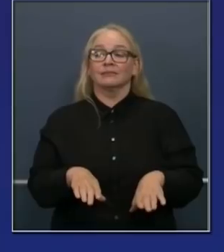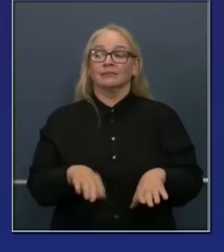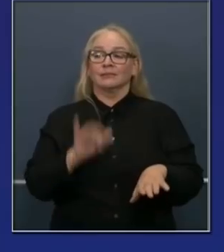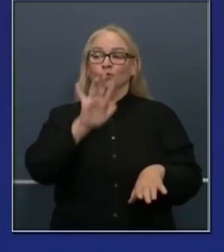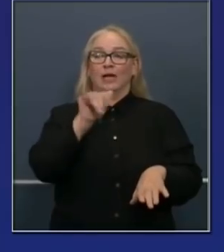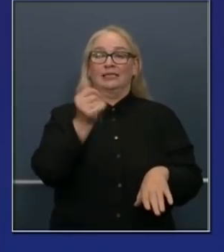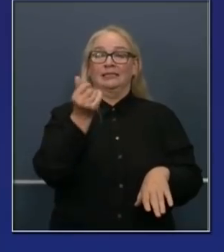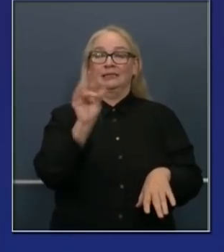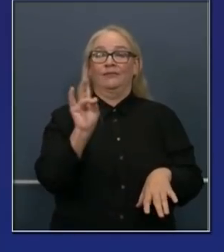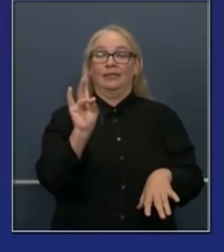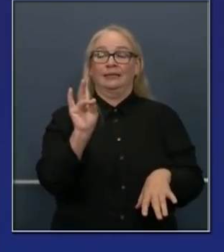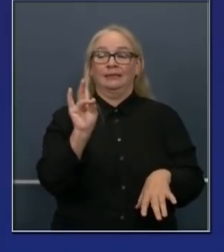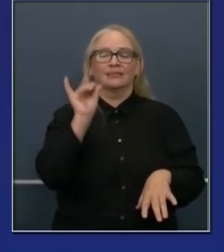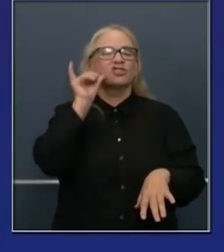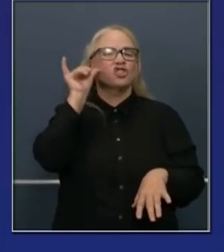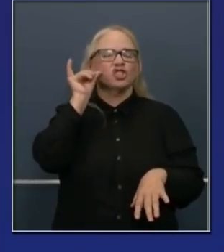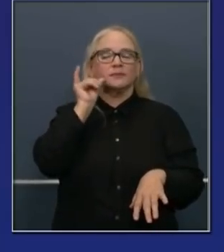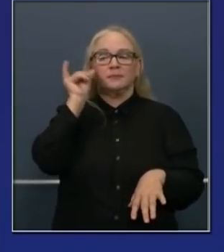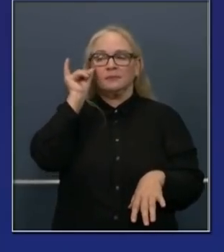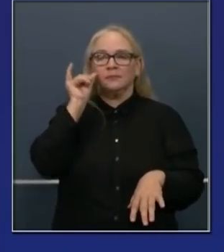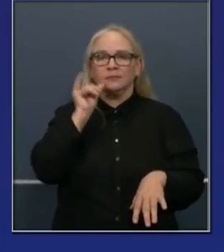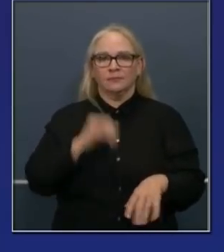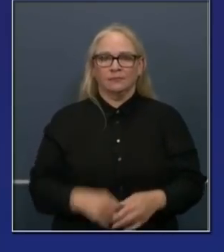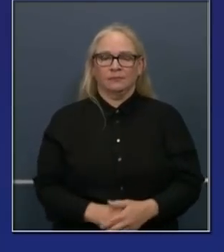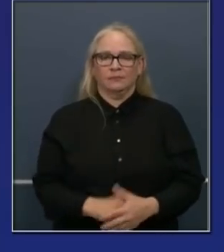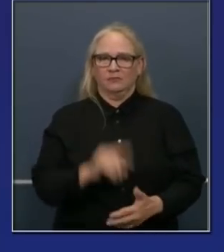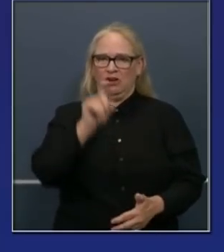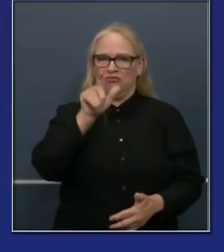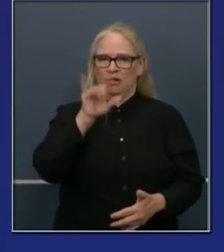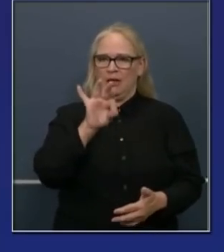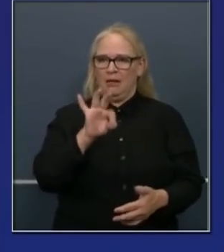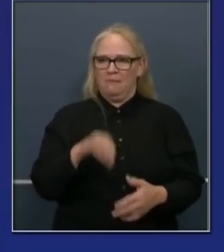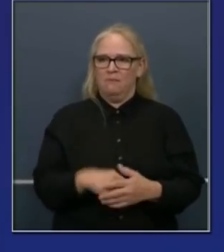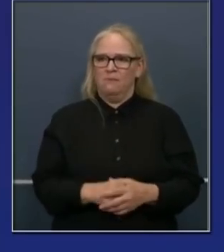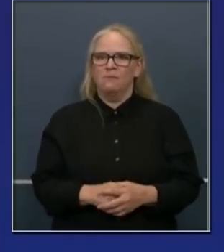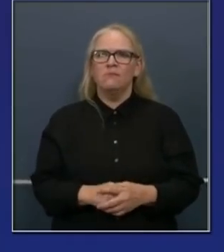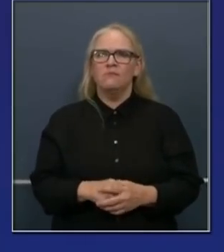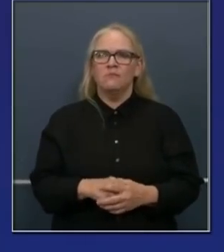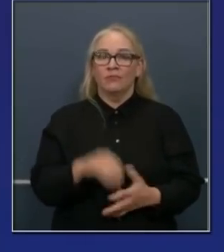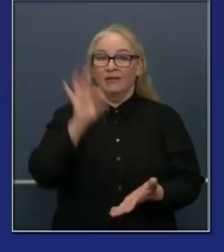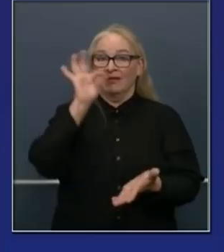POSITIVE. WE TESTED 129,000 PEOPLE ON JULY 16.